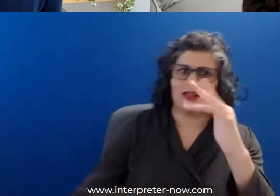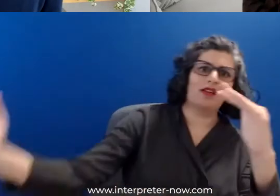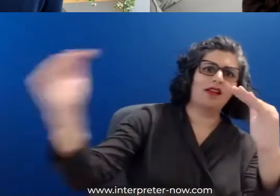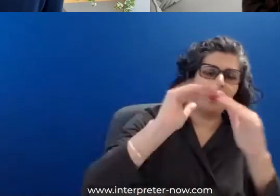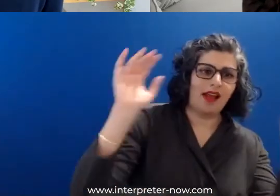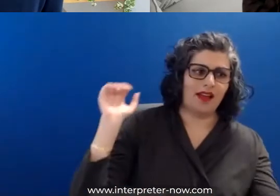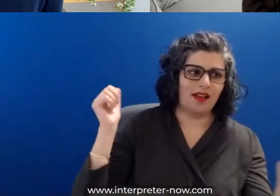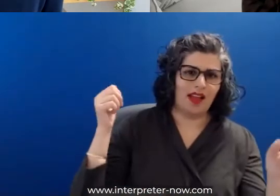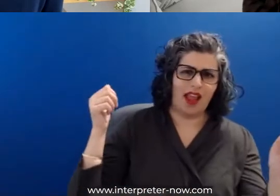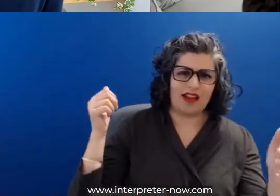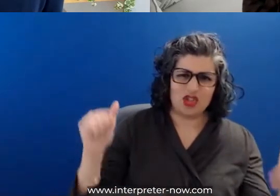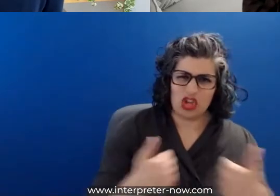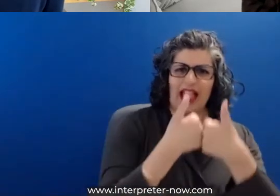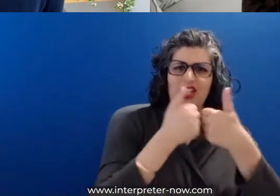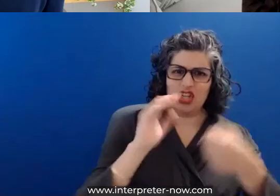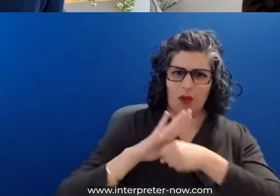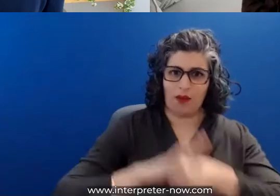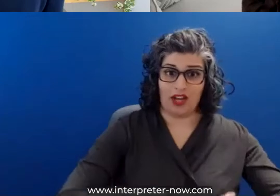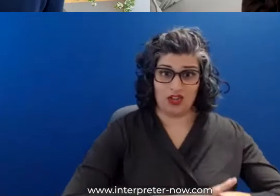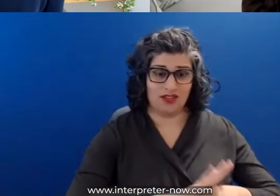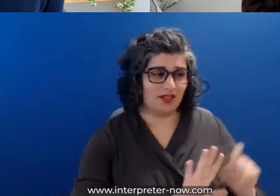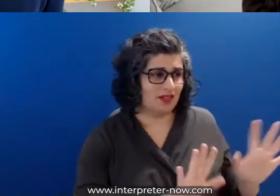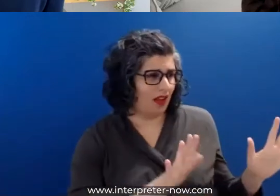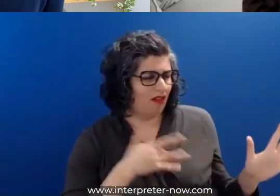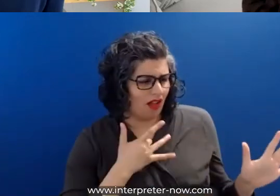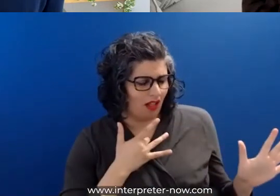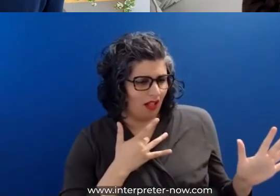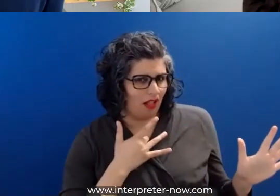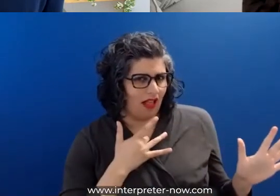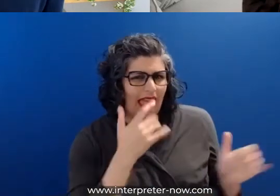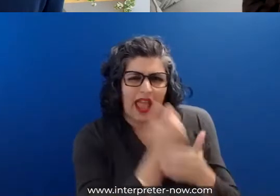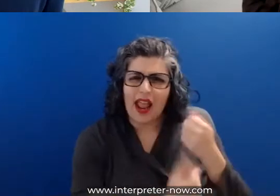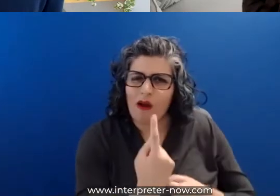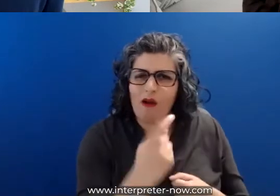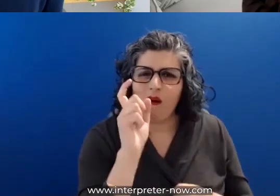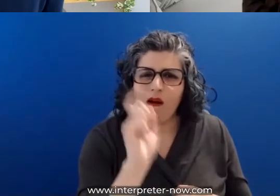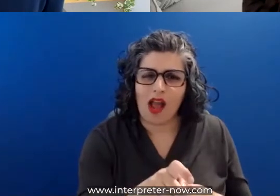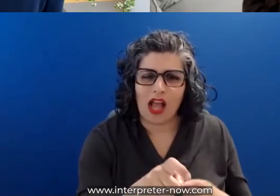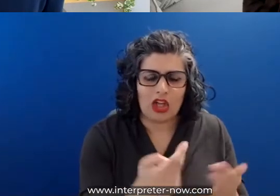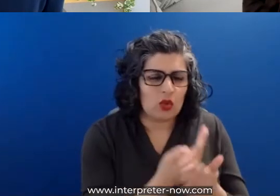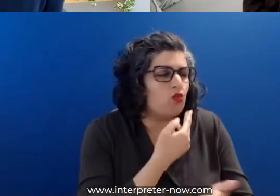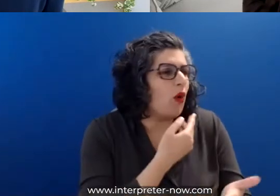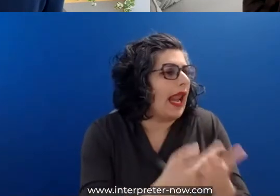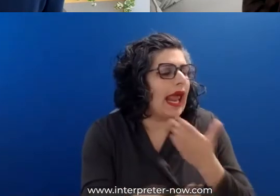I believed then, as I do now, that everybody has to use whatever resources we have available